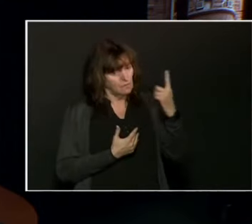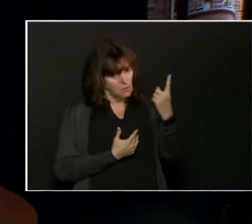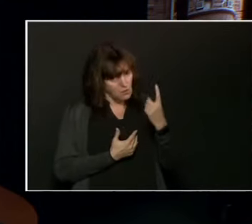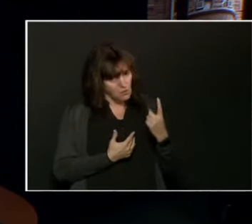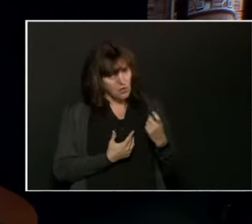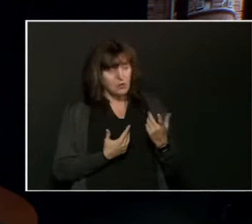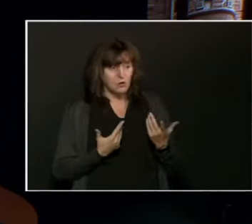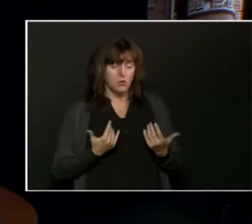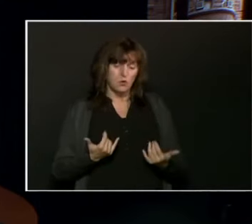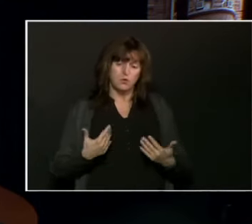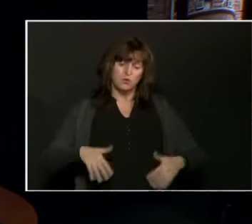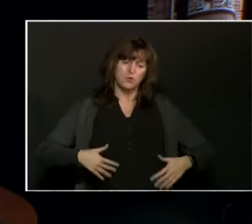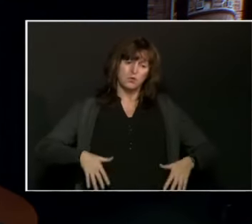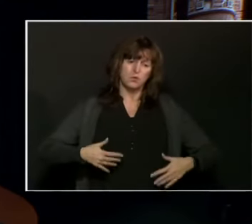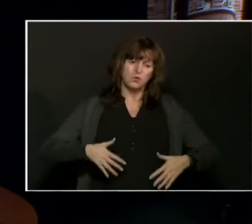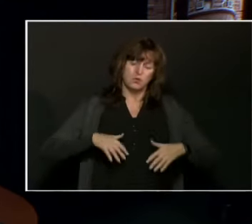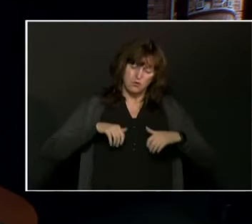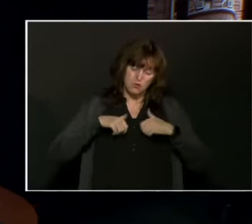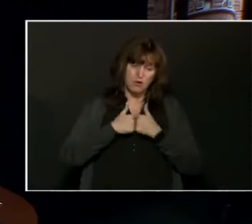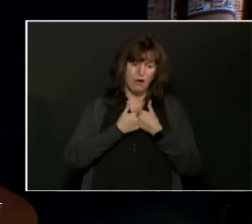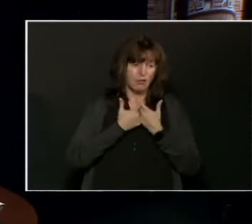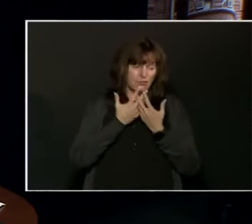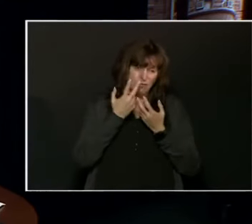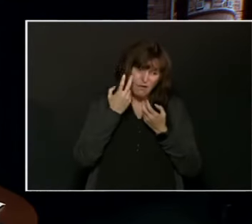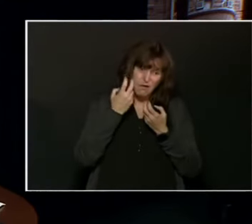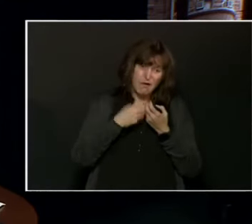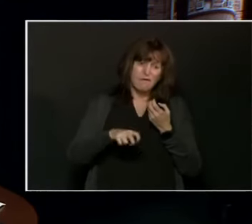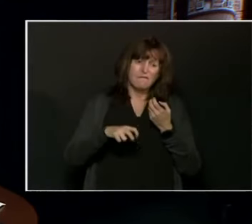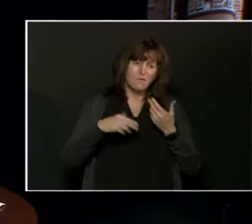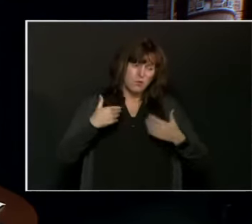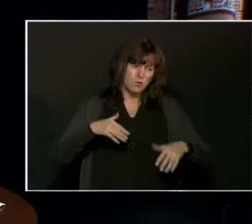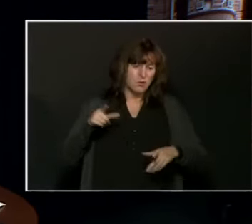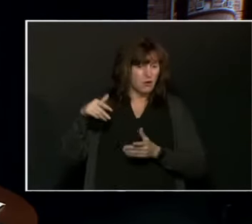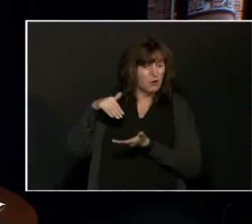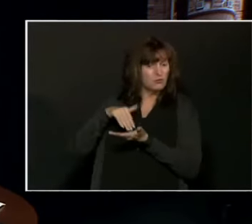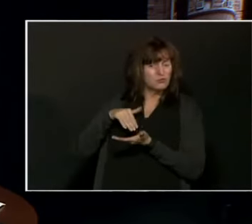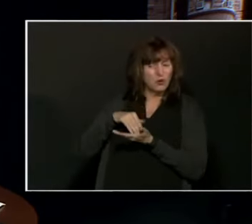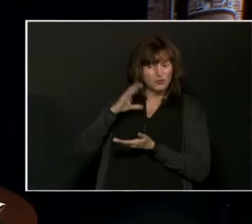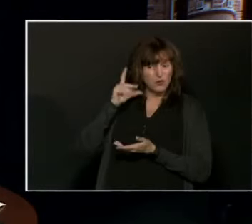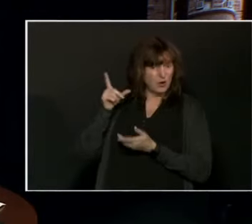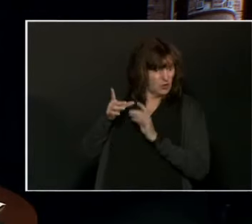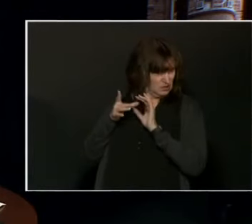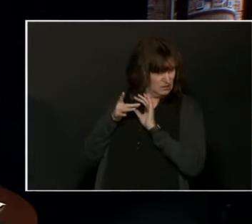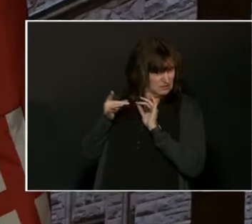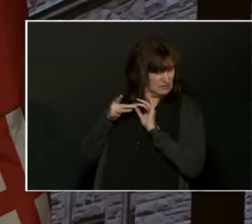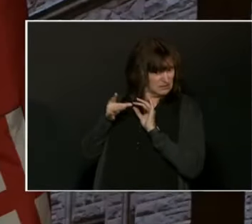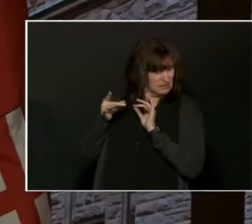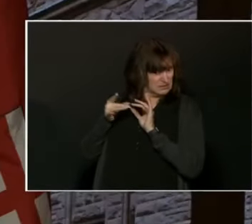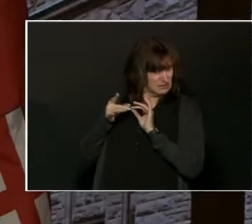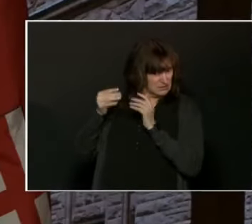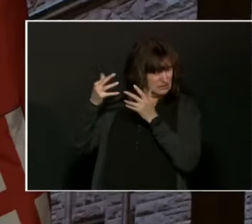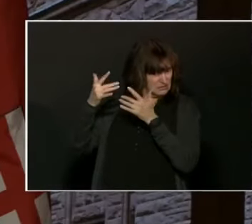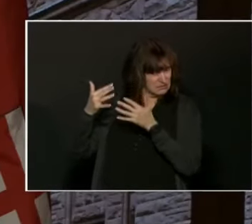THANK YOU FOR THE QUESTION. IN IT WE ARE IN A VERY